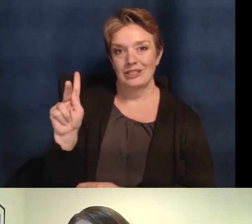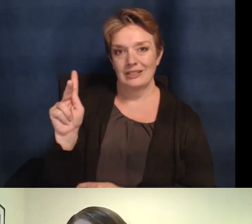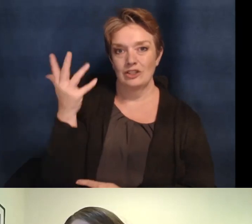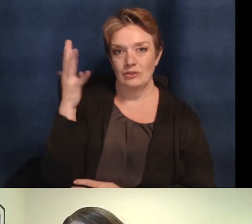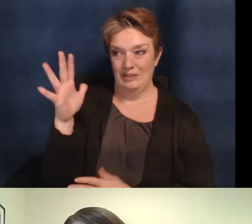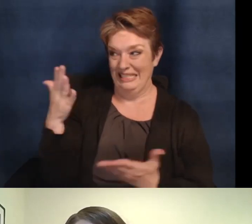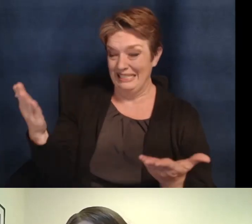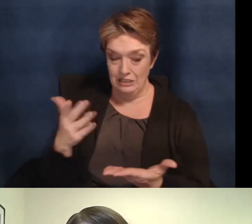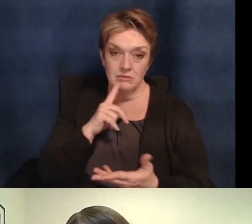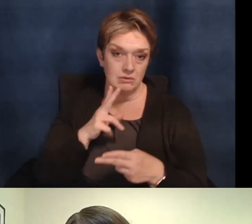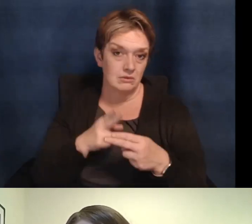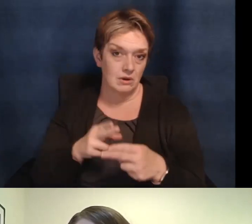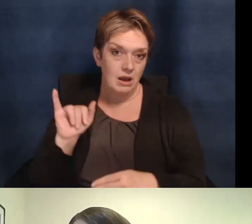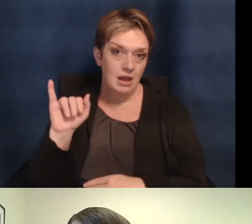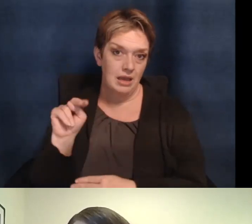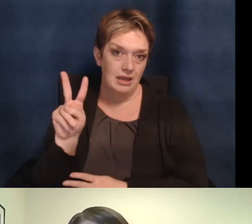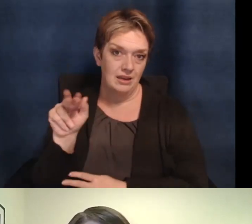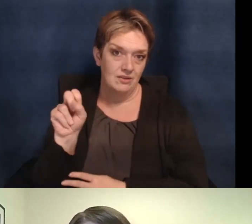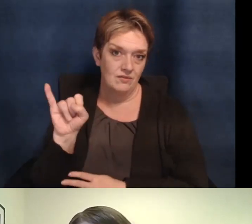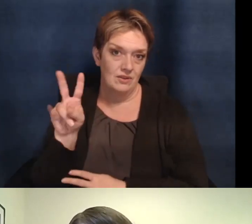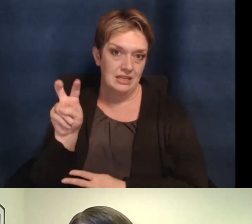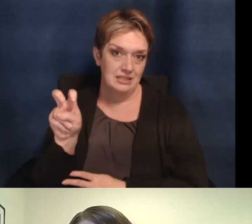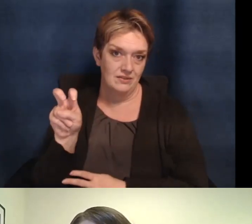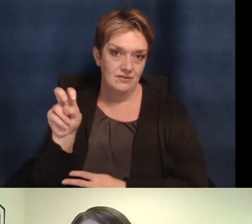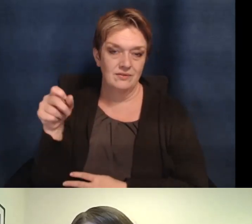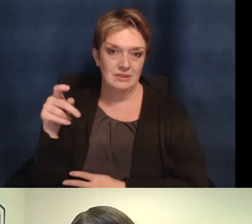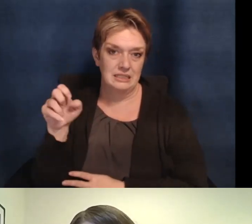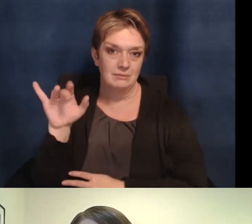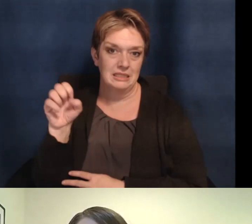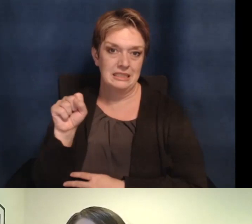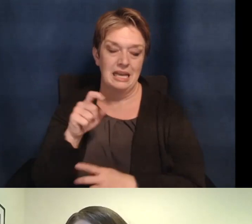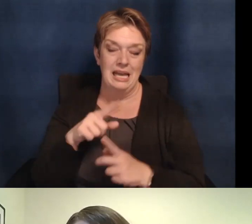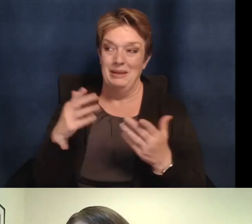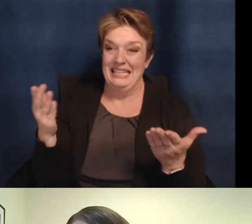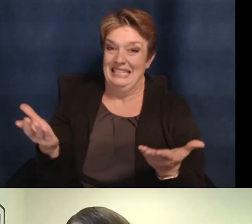But as a historic site, we leave all of the tamarisk trees exactly as they are.